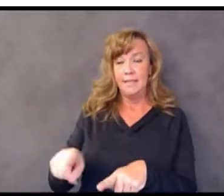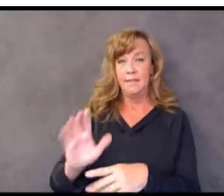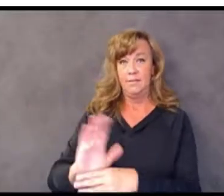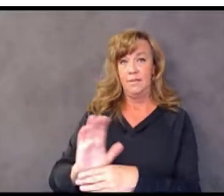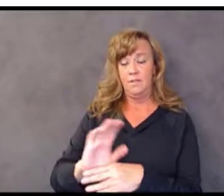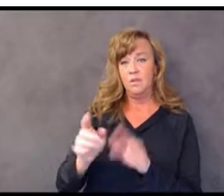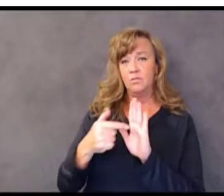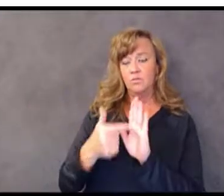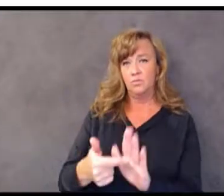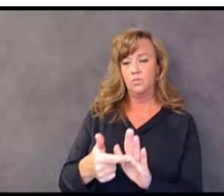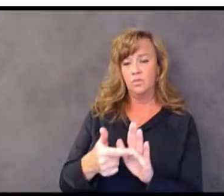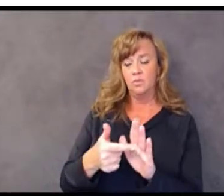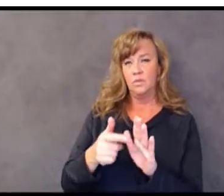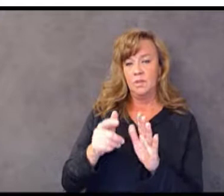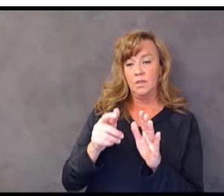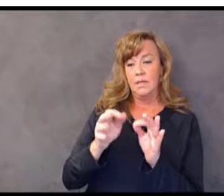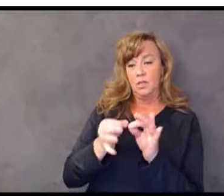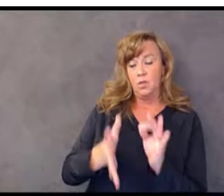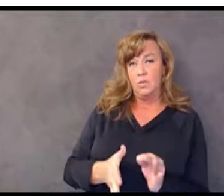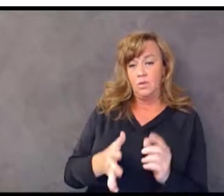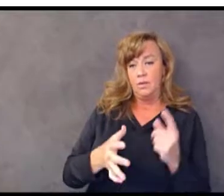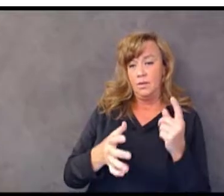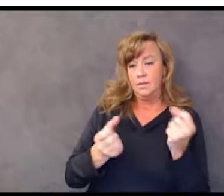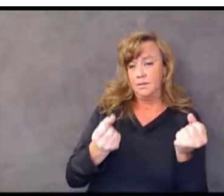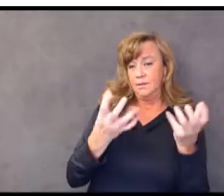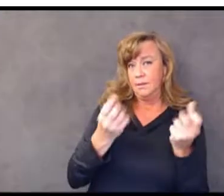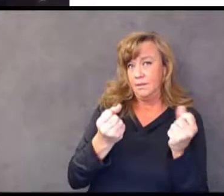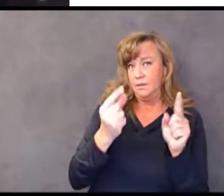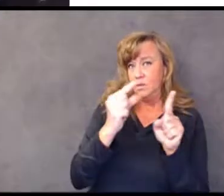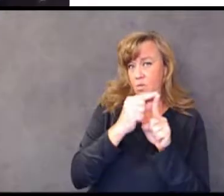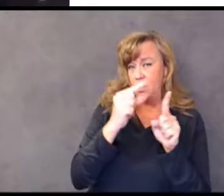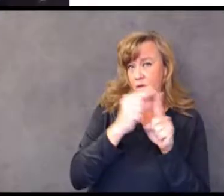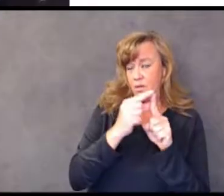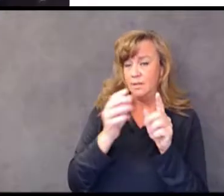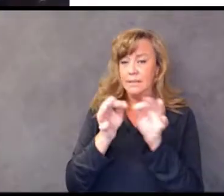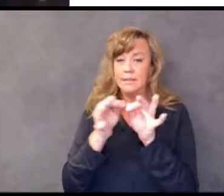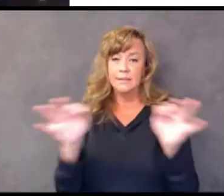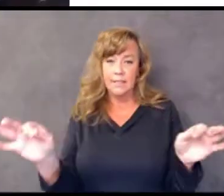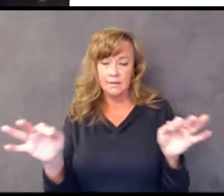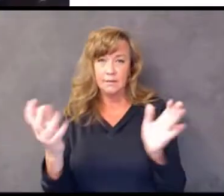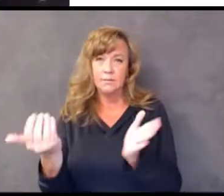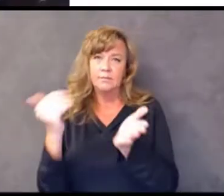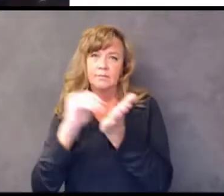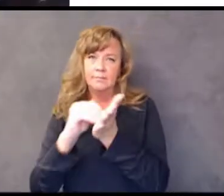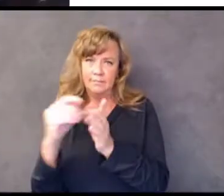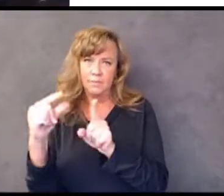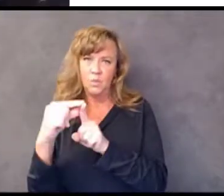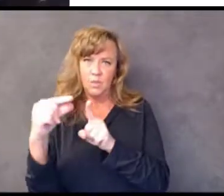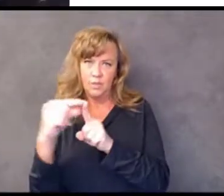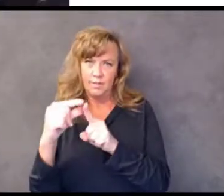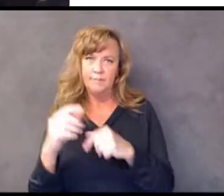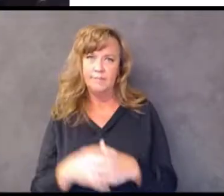the sentence and repeating the word.